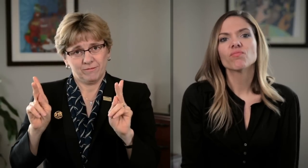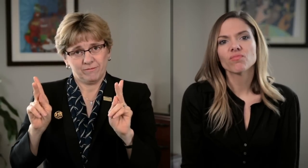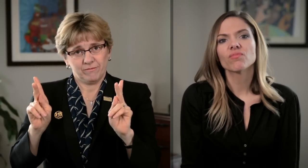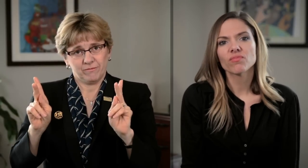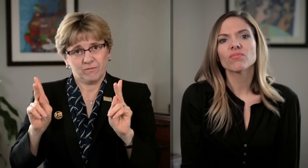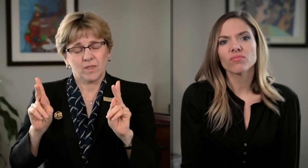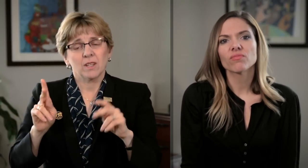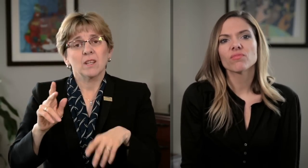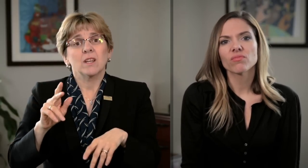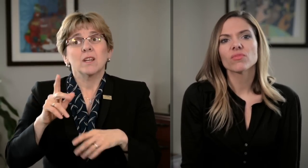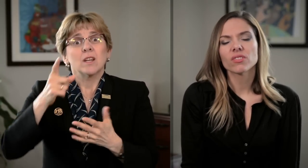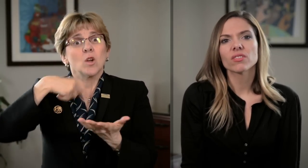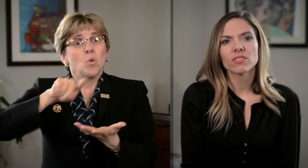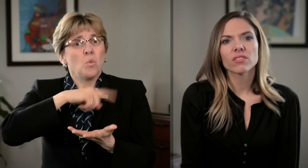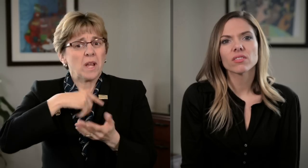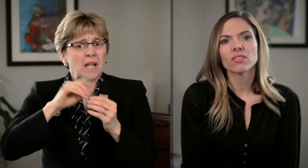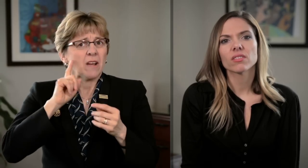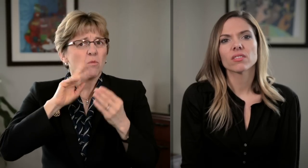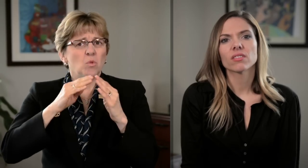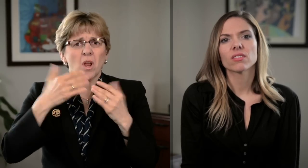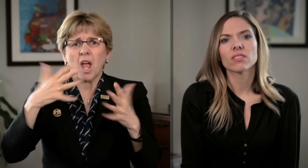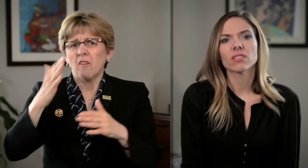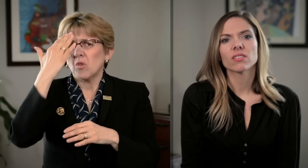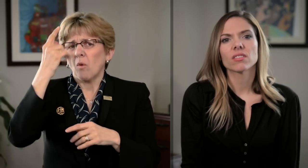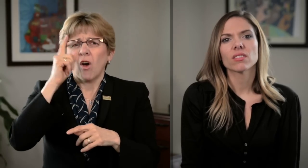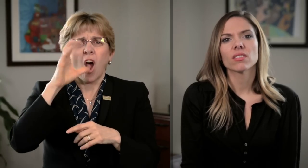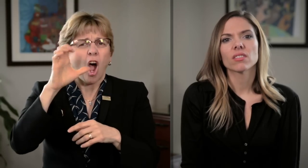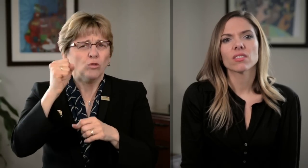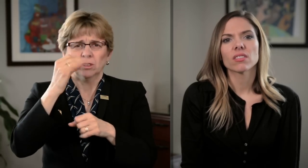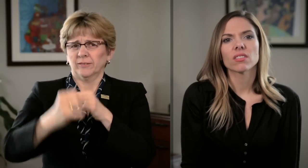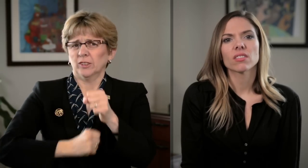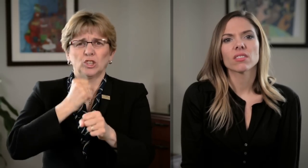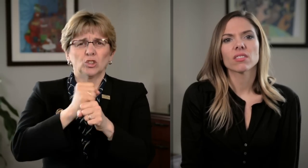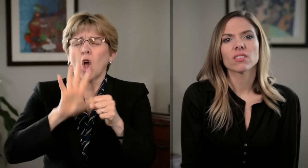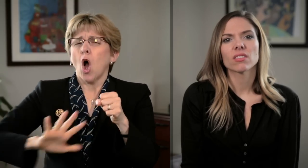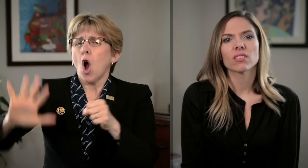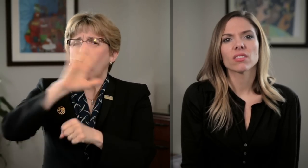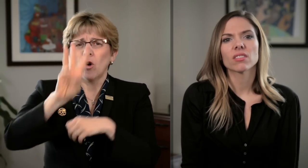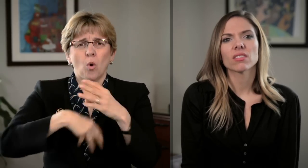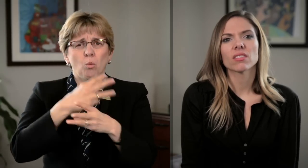We in the deaf community have already known, for hundreds of years, all over the world